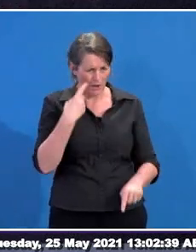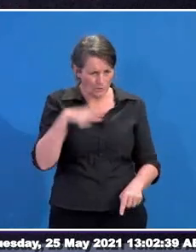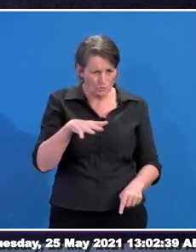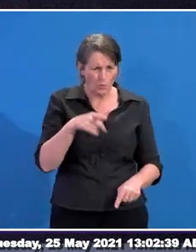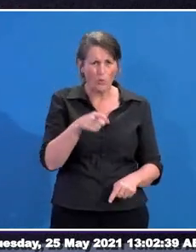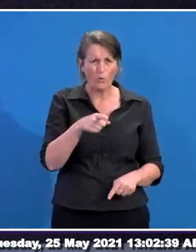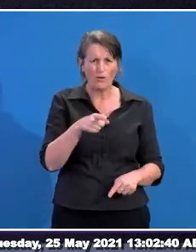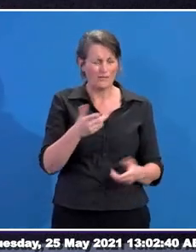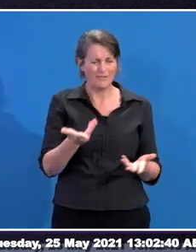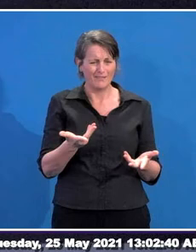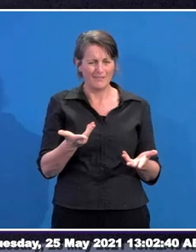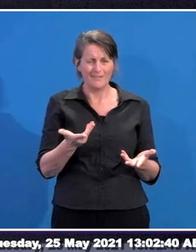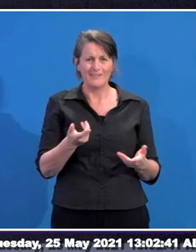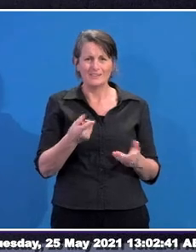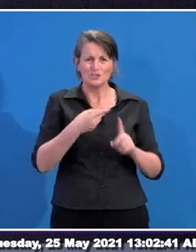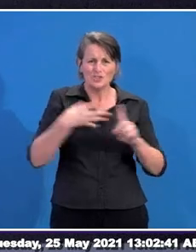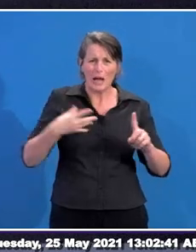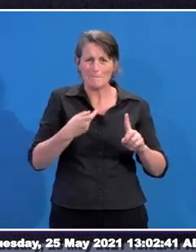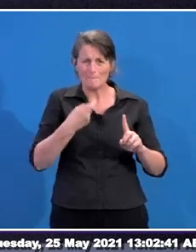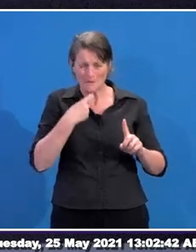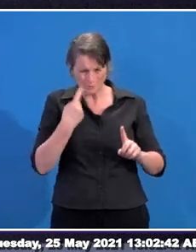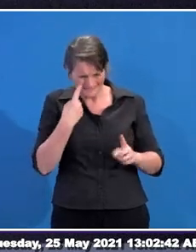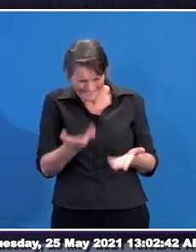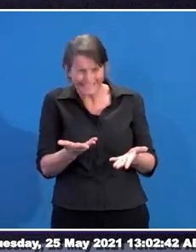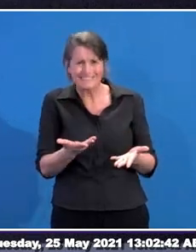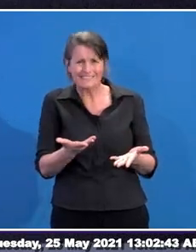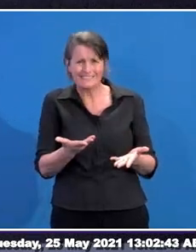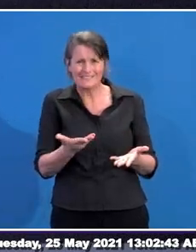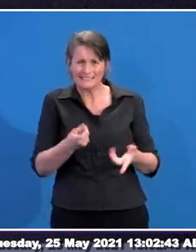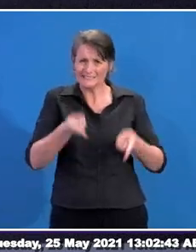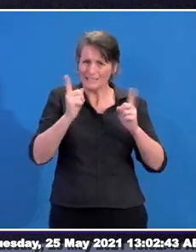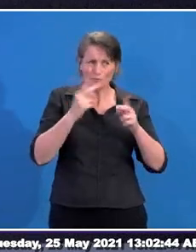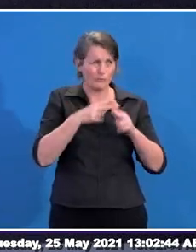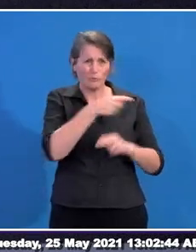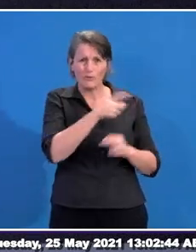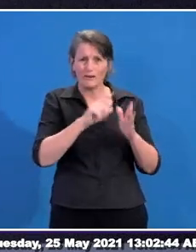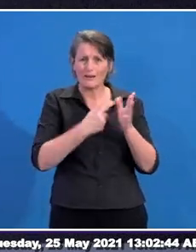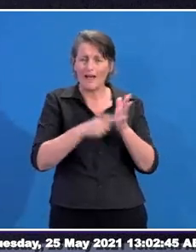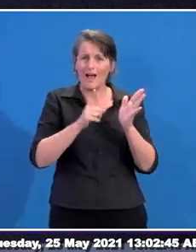And it is mentioned in the incident report that the plastic coverings did